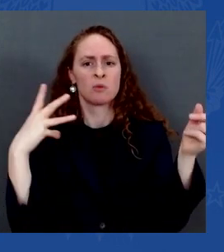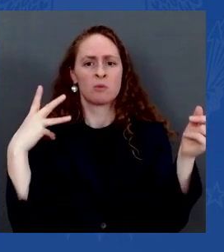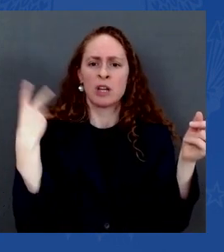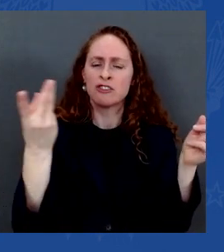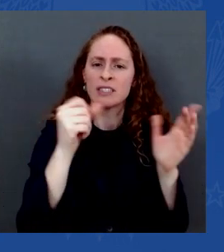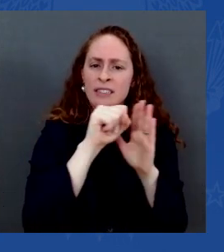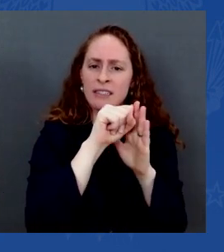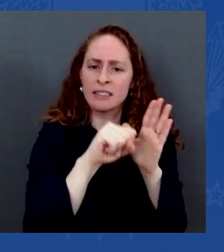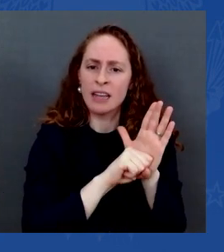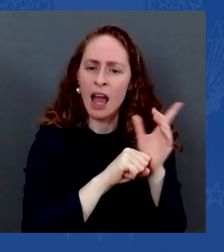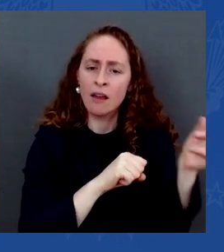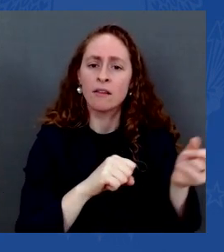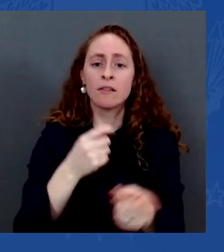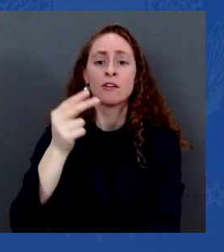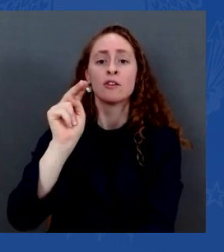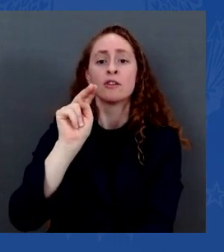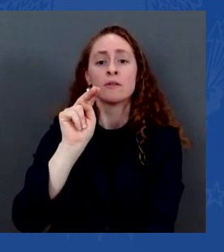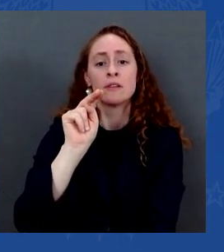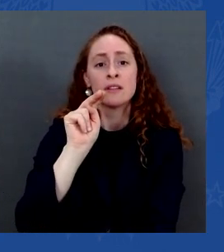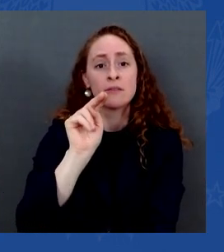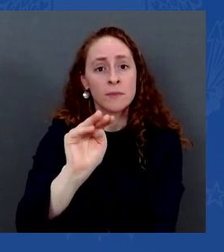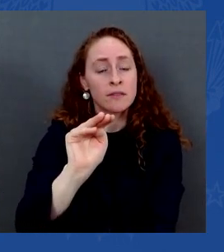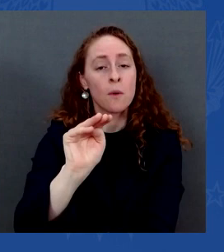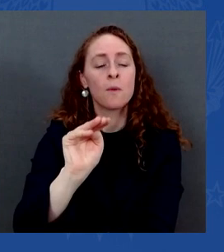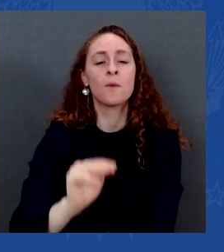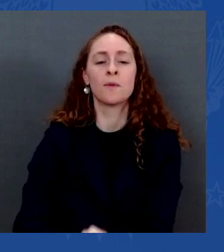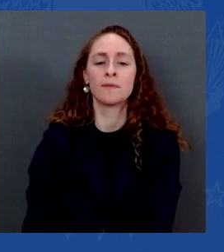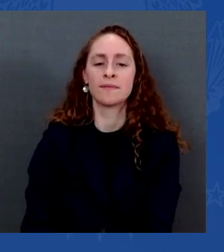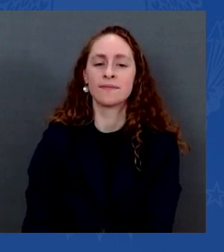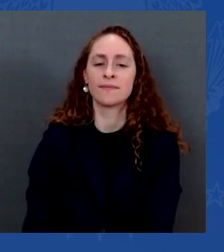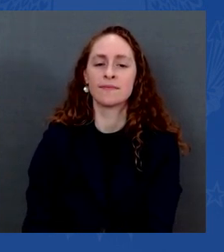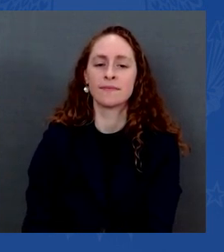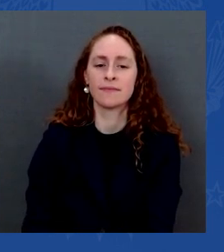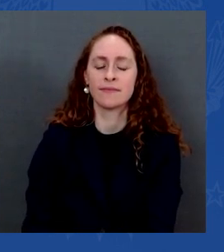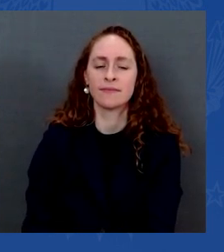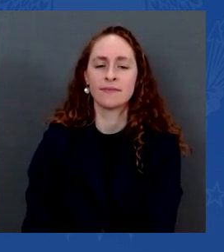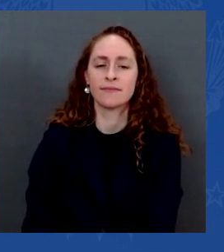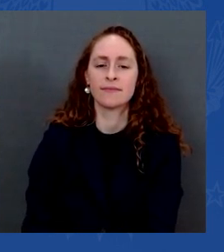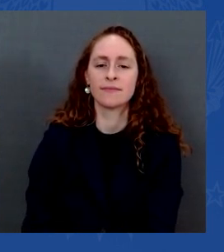And today, I'm directing FEMA to stand up new sites in areas where there is high demand.